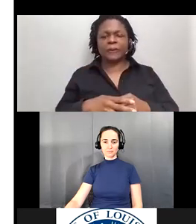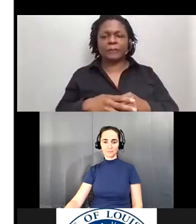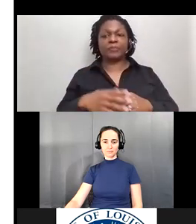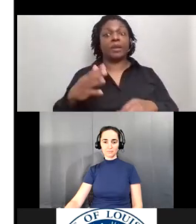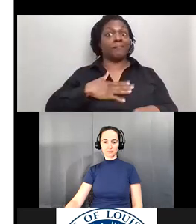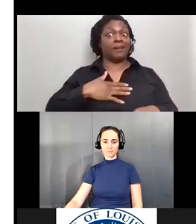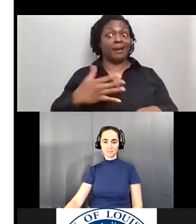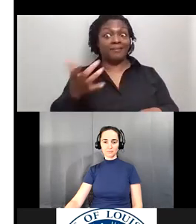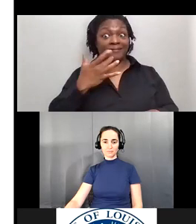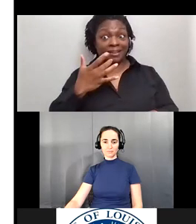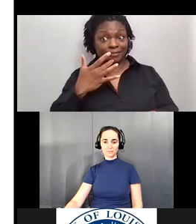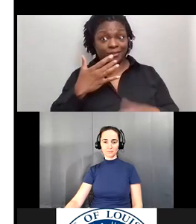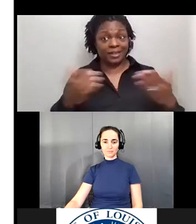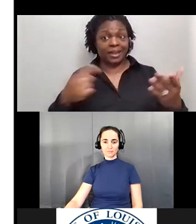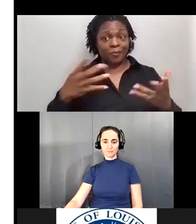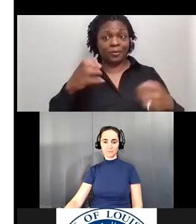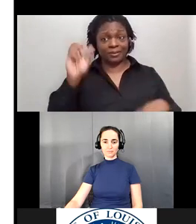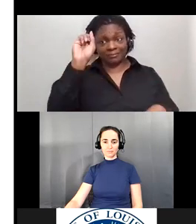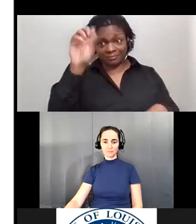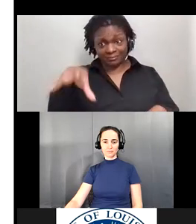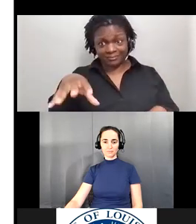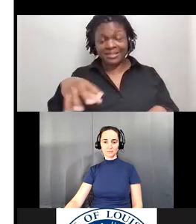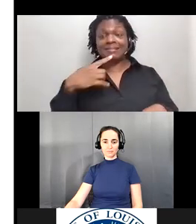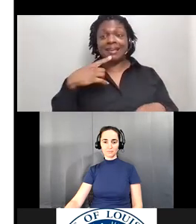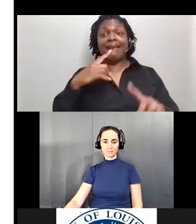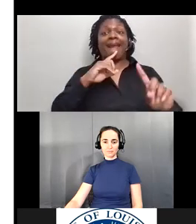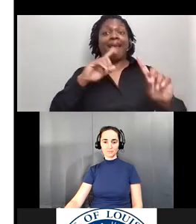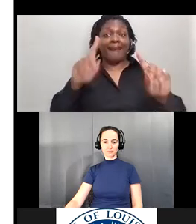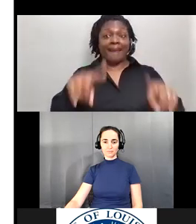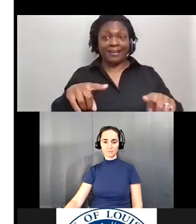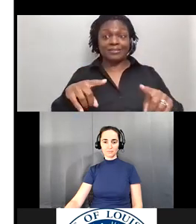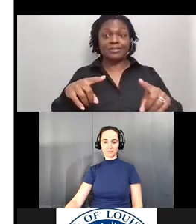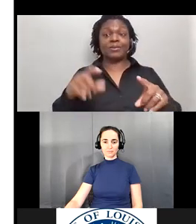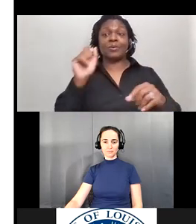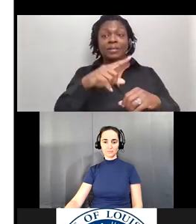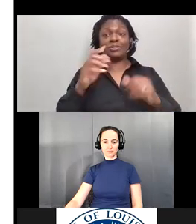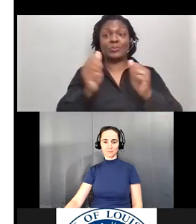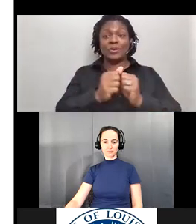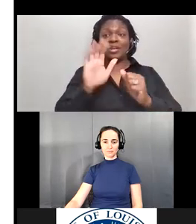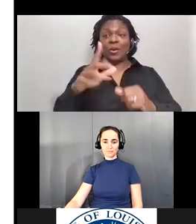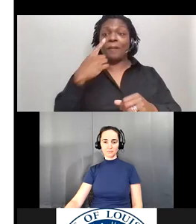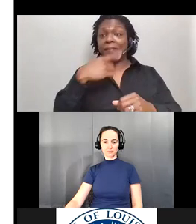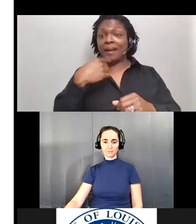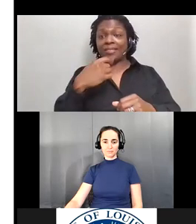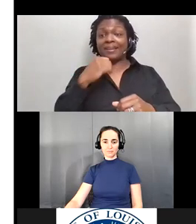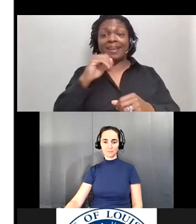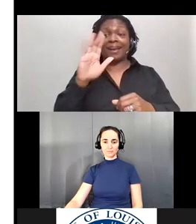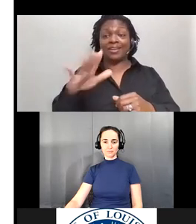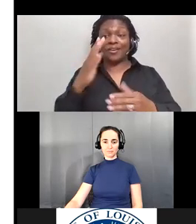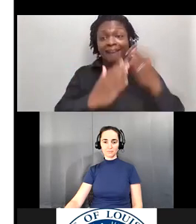point here and that was answered questions with your mouth, not your hands. 16:04:45 That is something I said over and over.